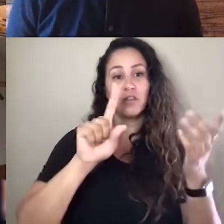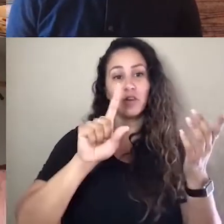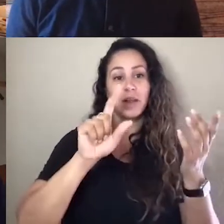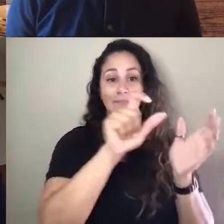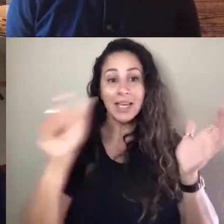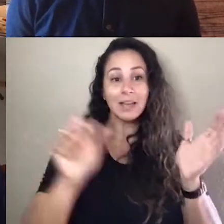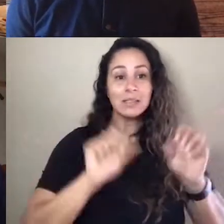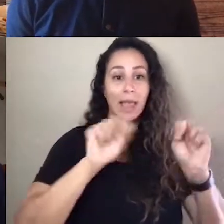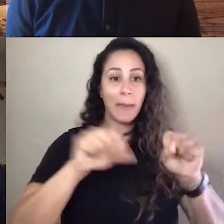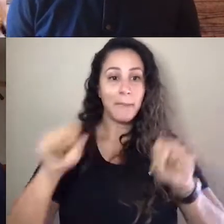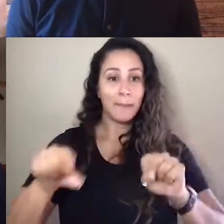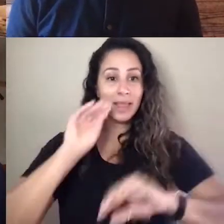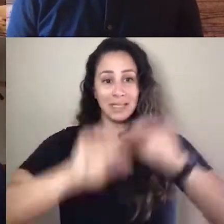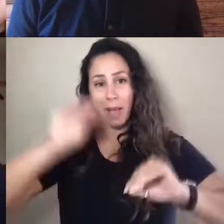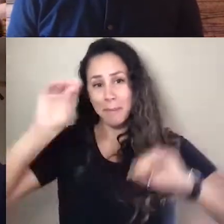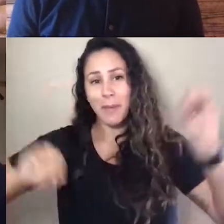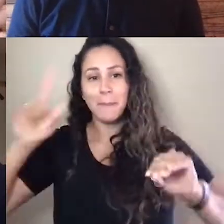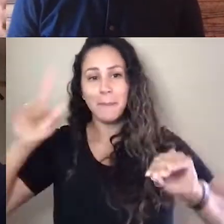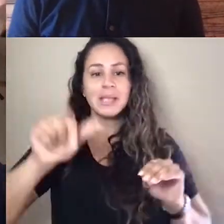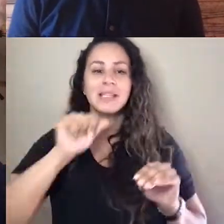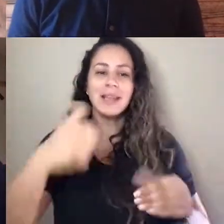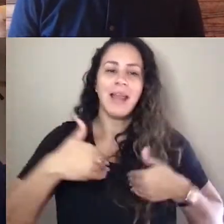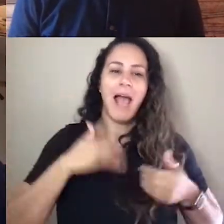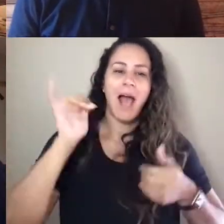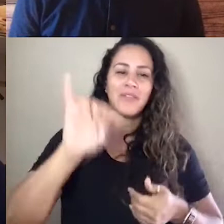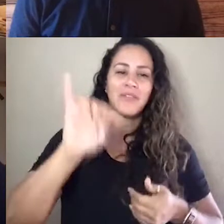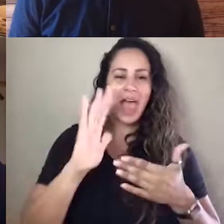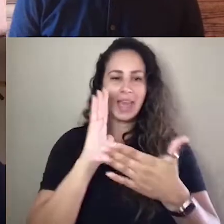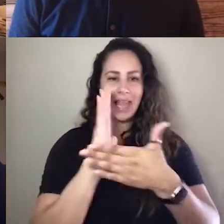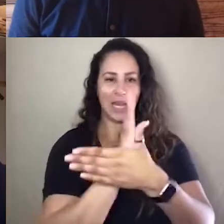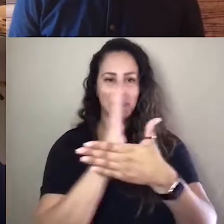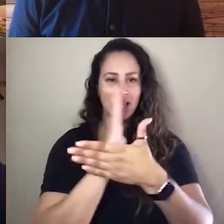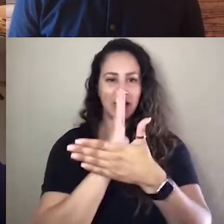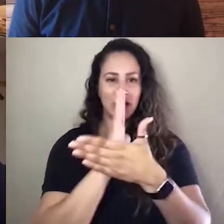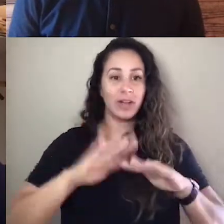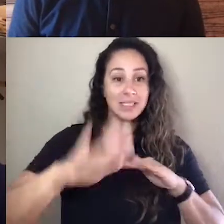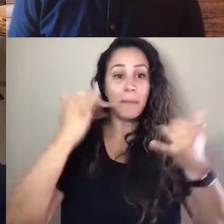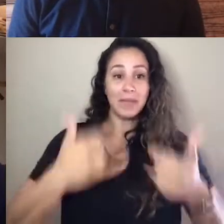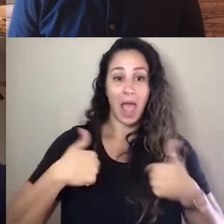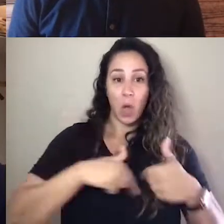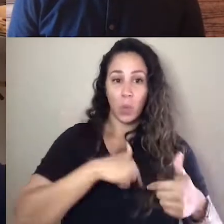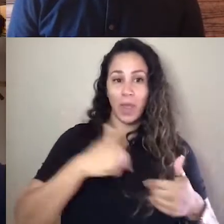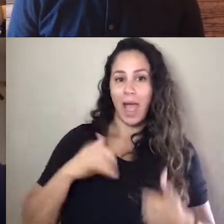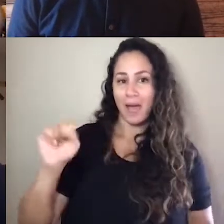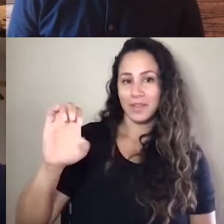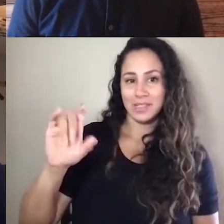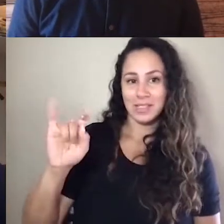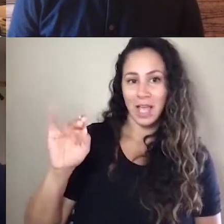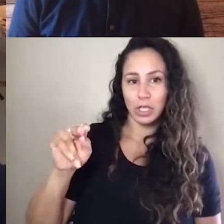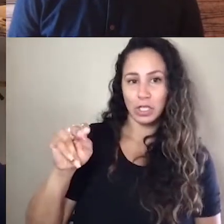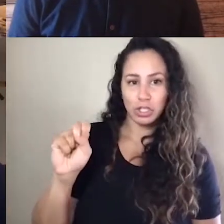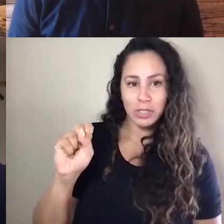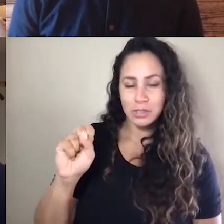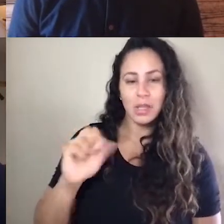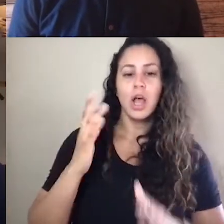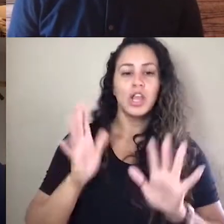AND CAPABILITIES AND BLAH, BLAH. BECAUSE WASN'T THAT INTERMEDIARY STEP AND NOW WITH